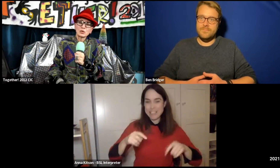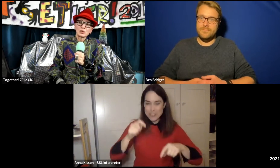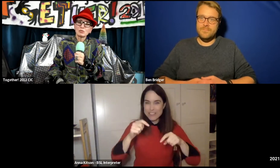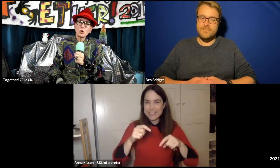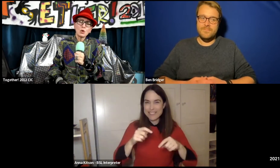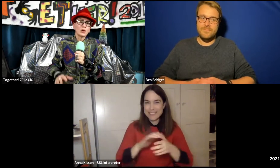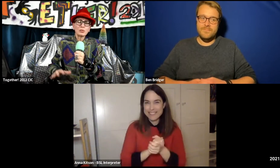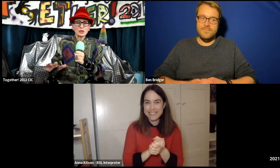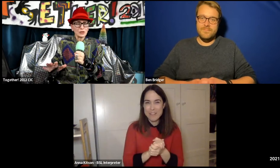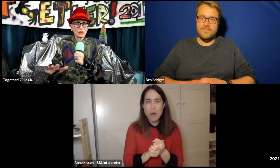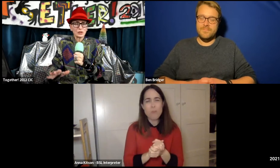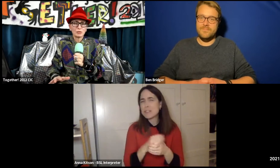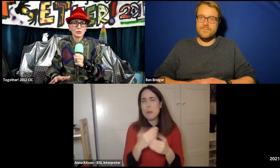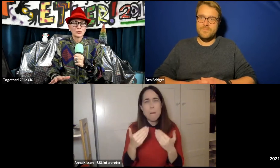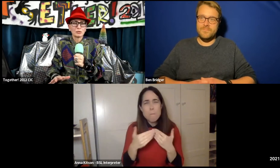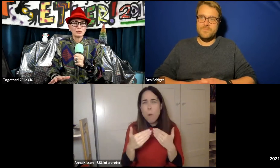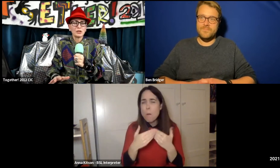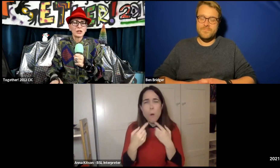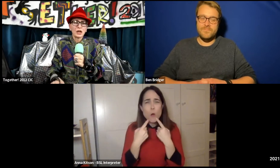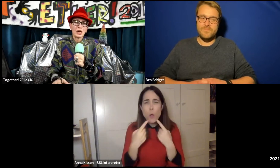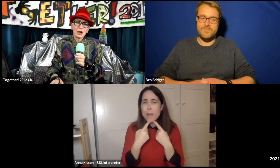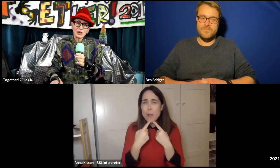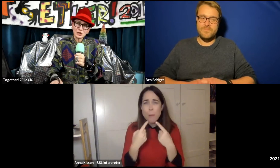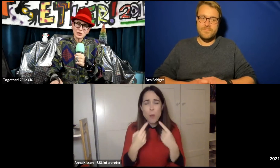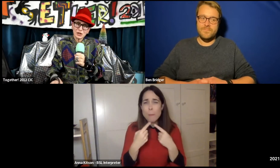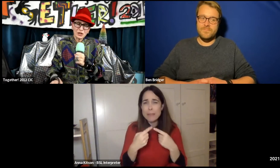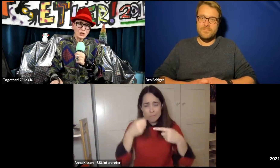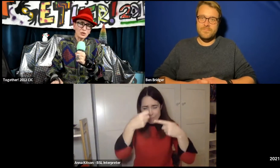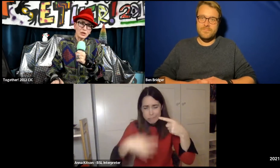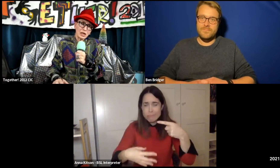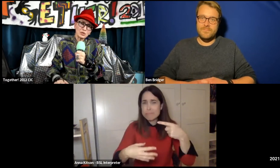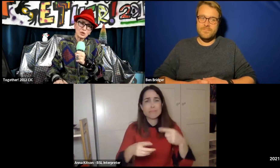lots, more comments than I can possibly read. Like I say, I you haven't got the